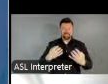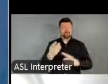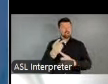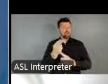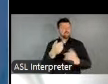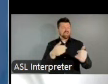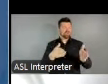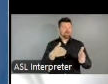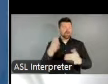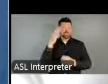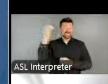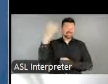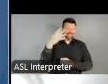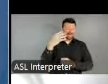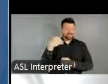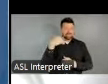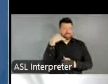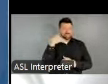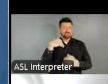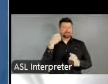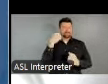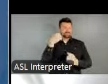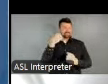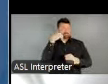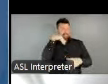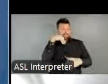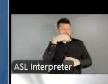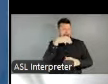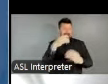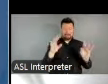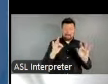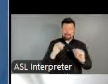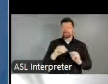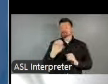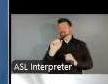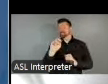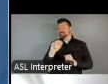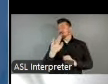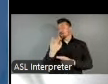hot and humid San Juan, Puerto Rico. We're really excited to have our National Council meeting